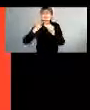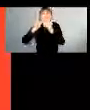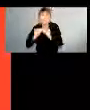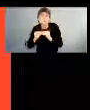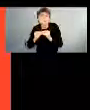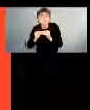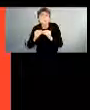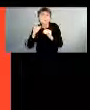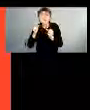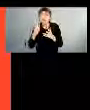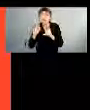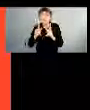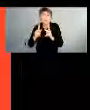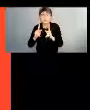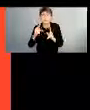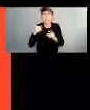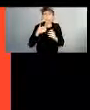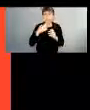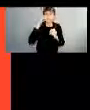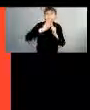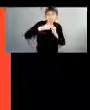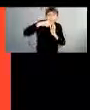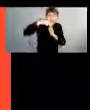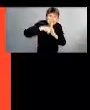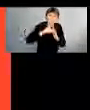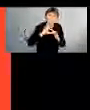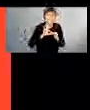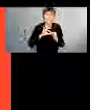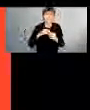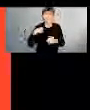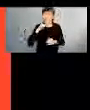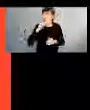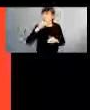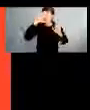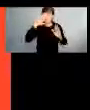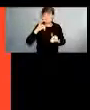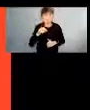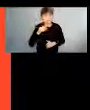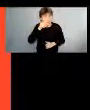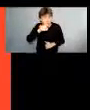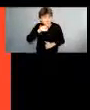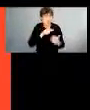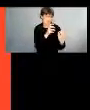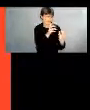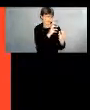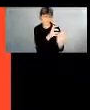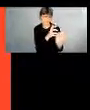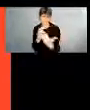We do not expect you to be everything to everyone. What we are interested in is knowing who you